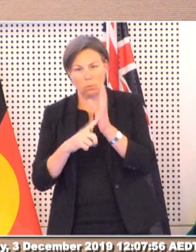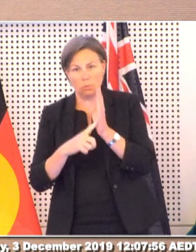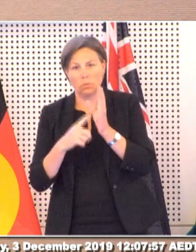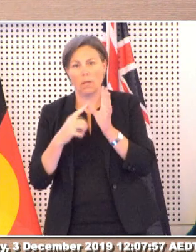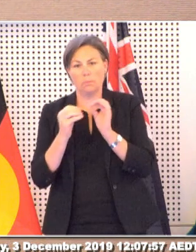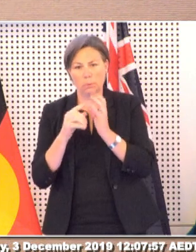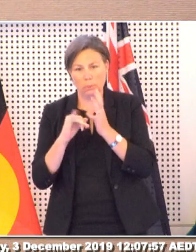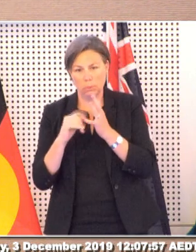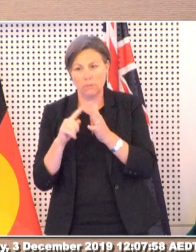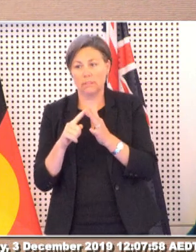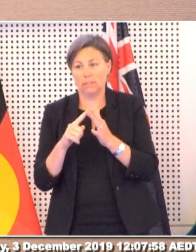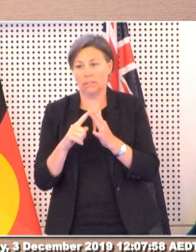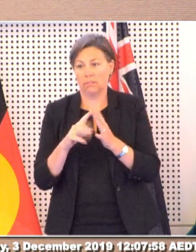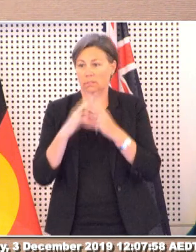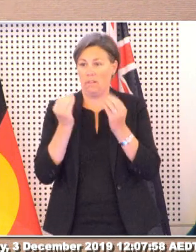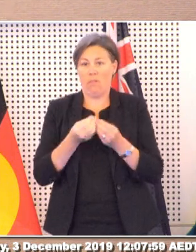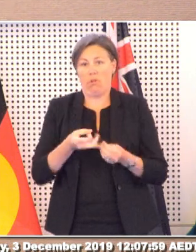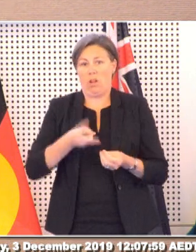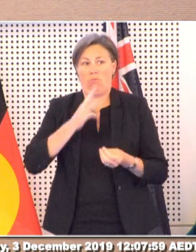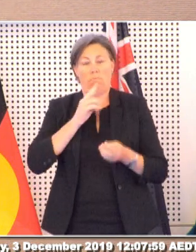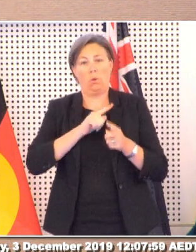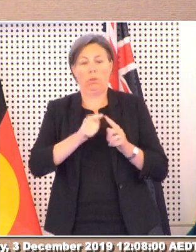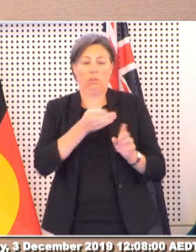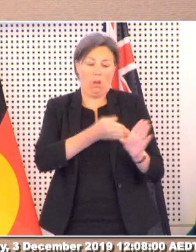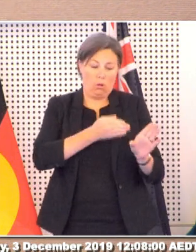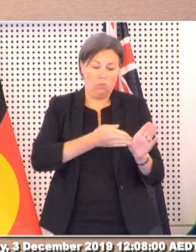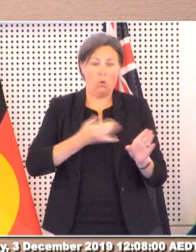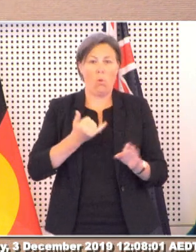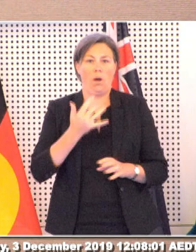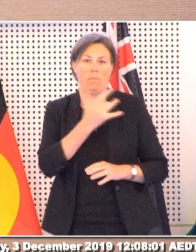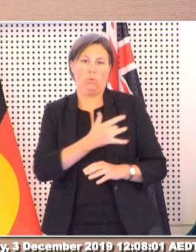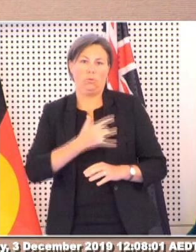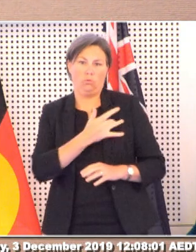The 300 abuses were around psychological and emotional abuse but there was –